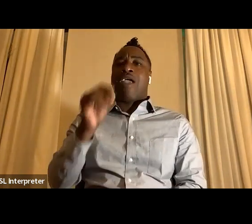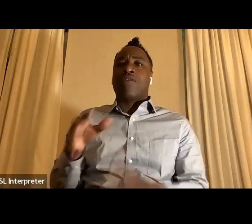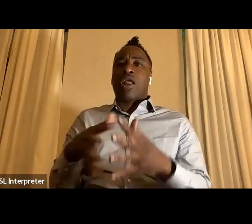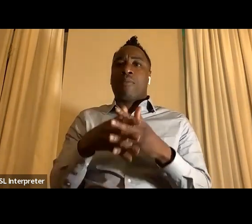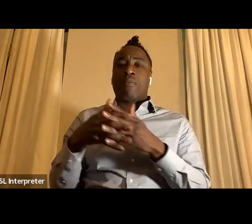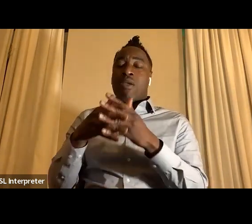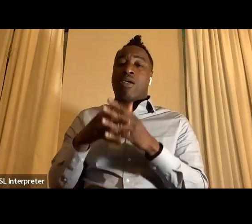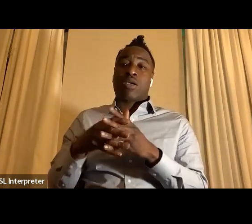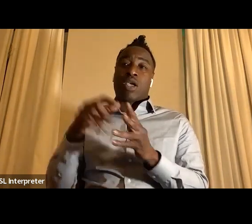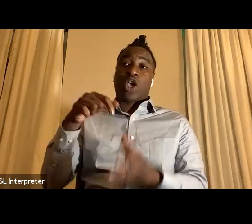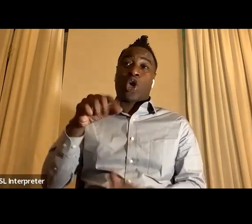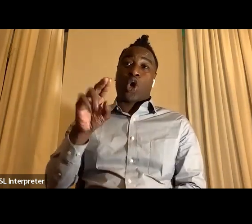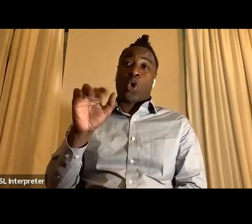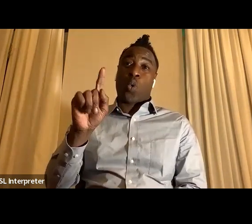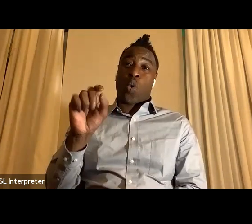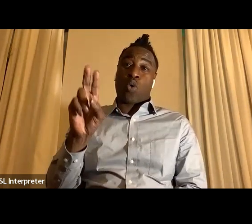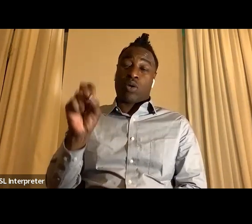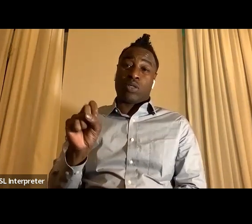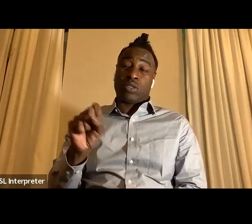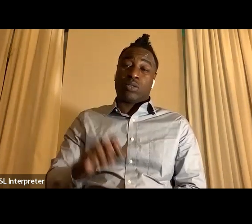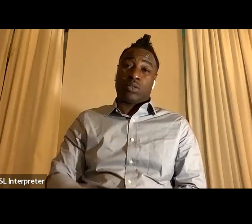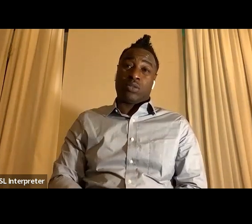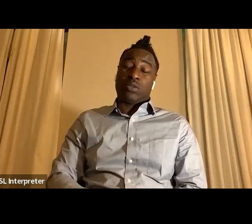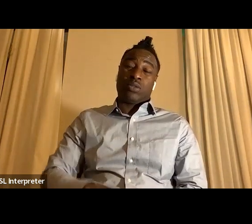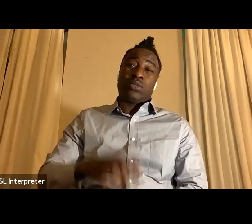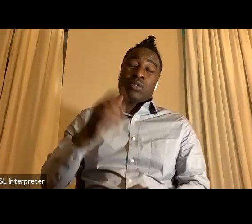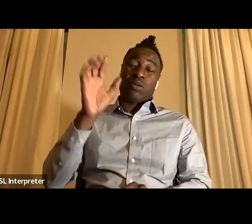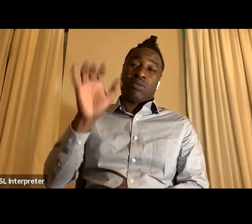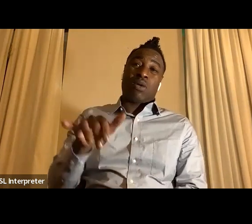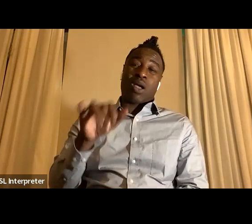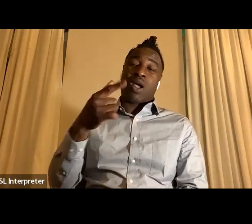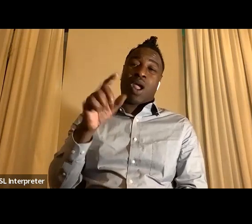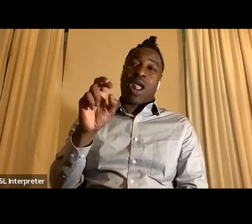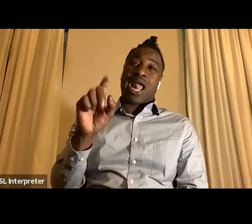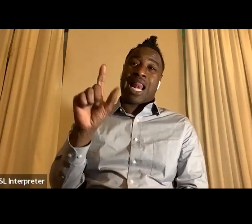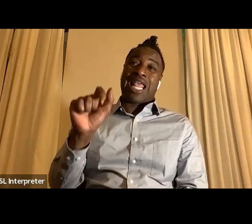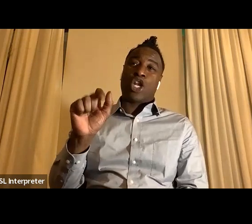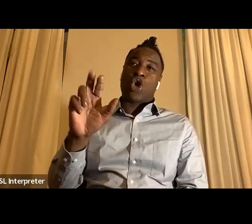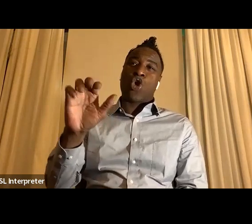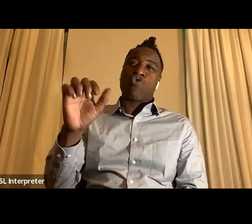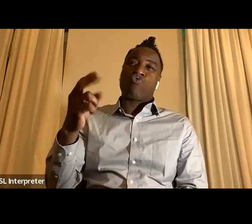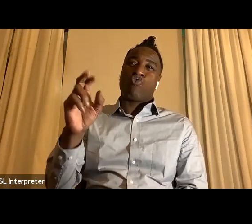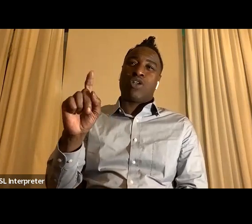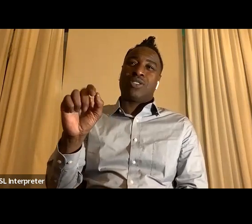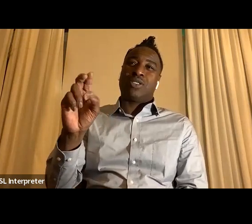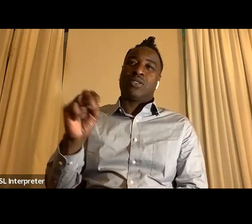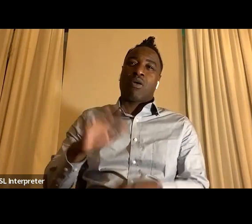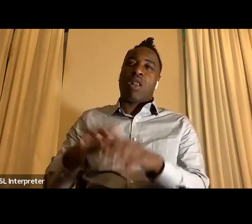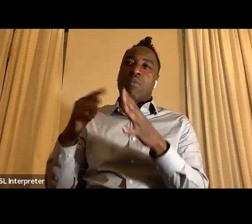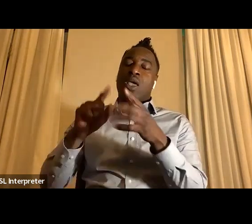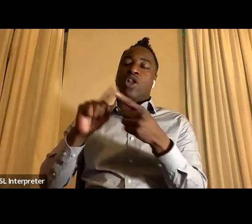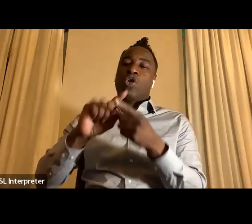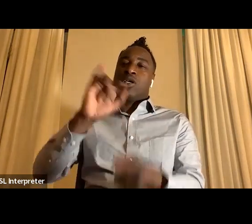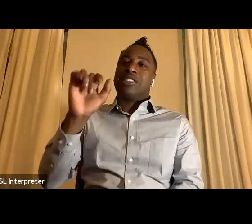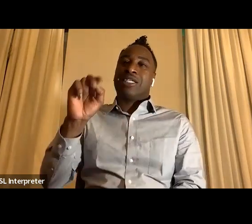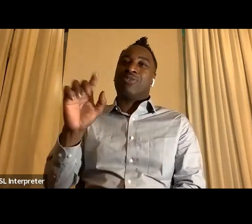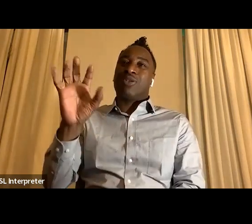by Sandra Smith, Roslyn Robinson and Glenda Richardson. On display until January 29 at the Sankofa experience,